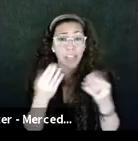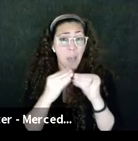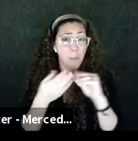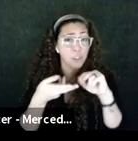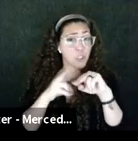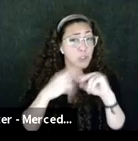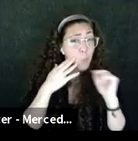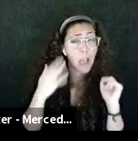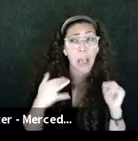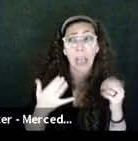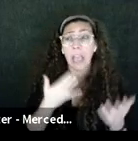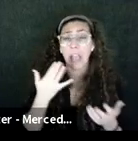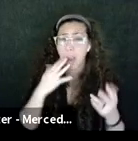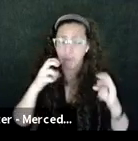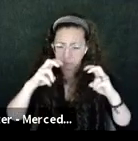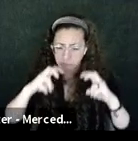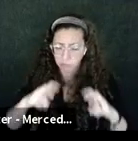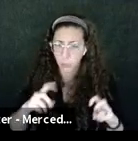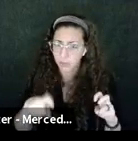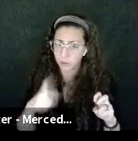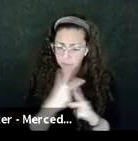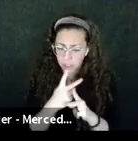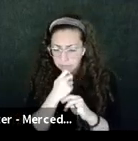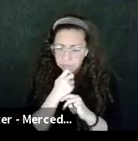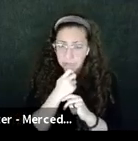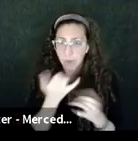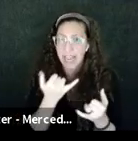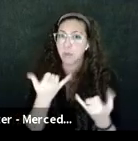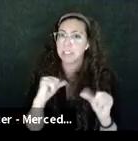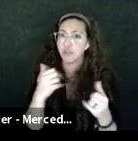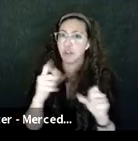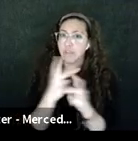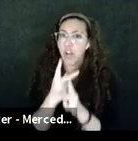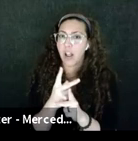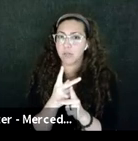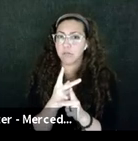Jason Williams: And so again, we're not really sure, because we're still in the middle of this crisis and pandemic.